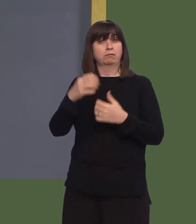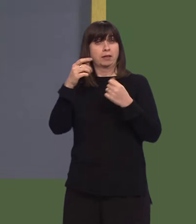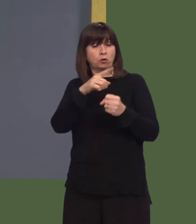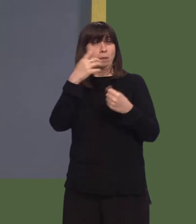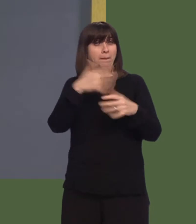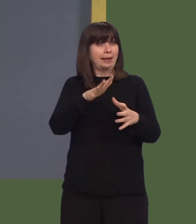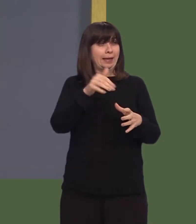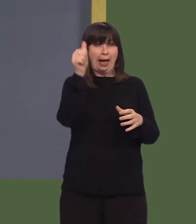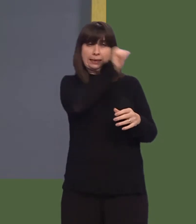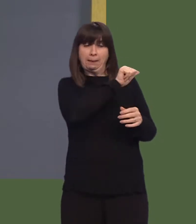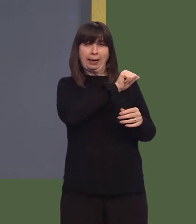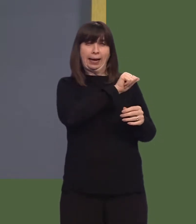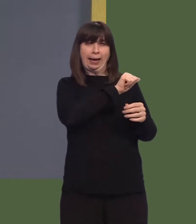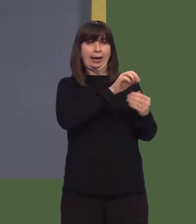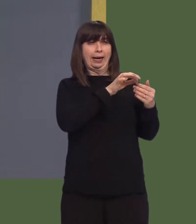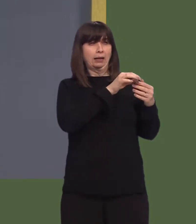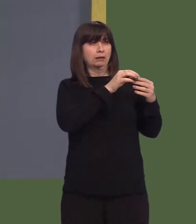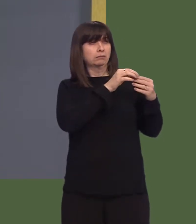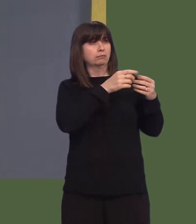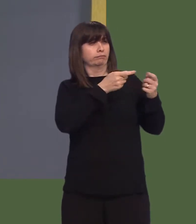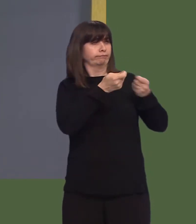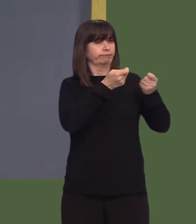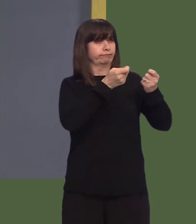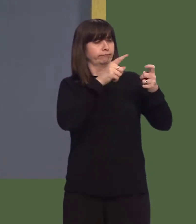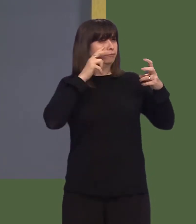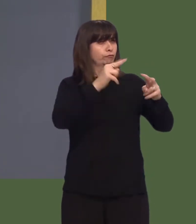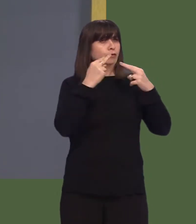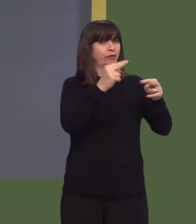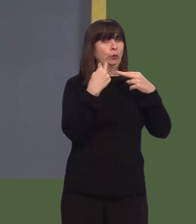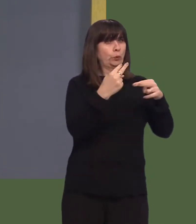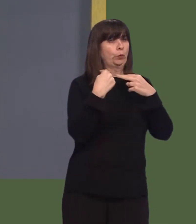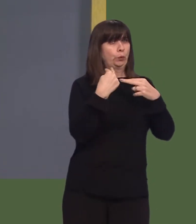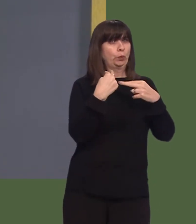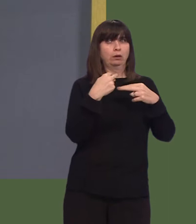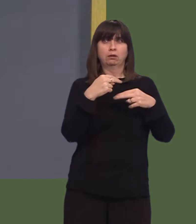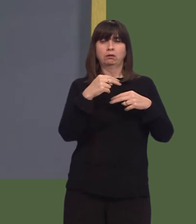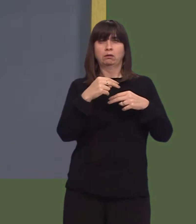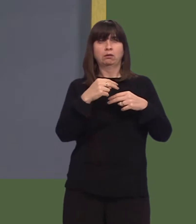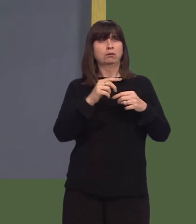review into digital innovation, but it's not due to report until a year's time, and that's